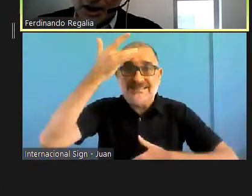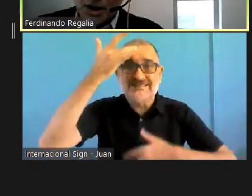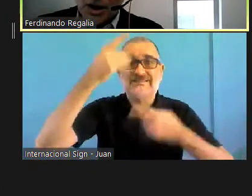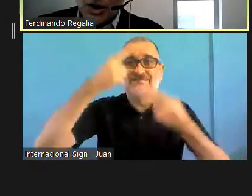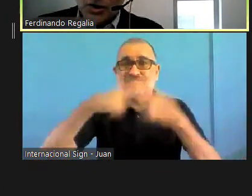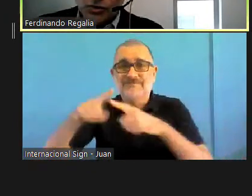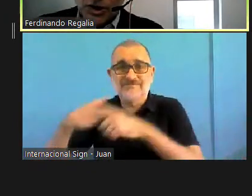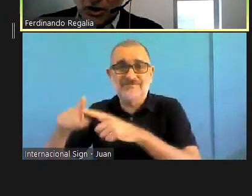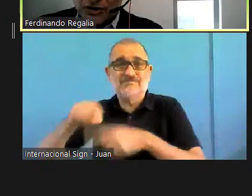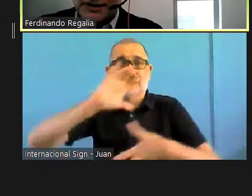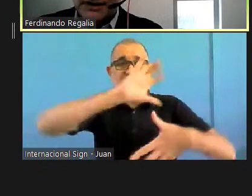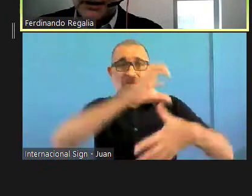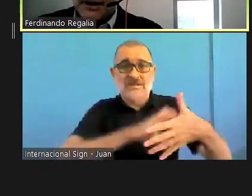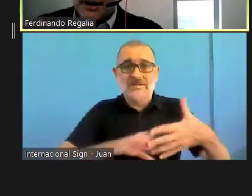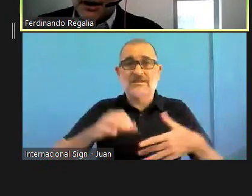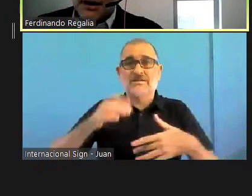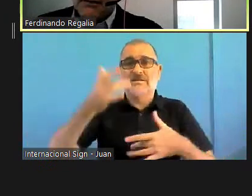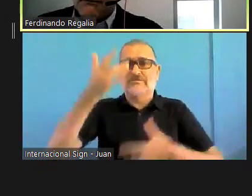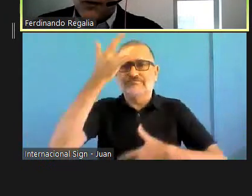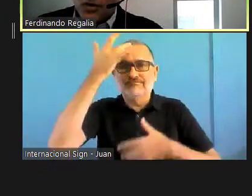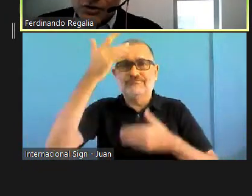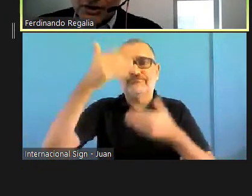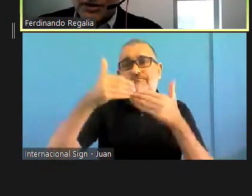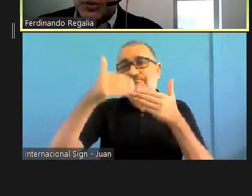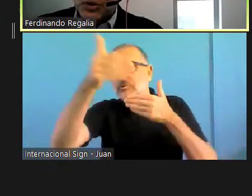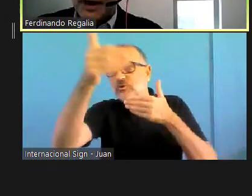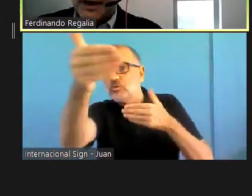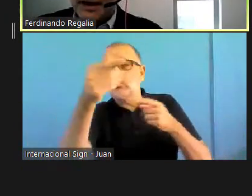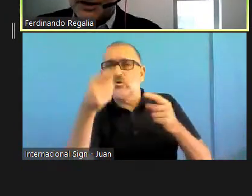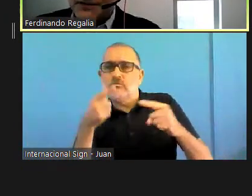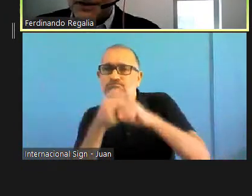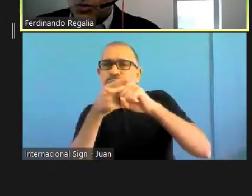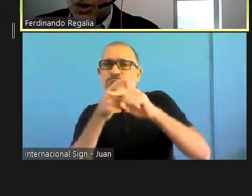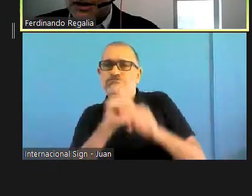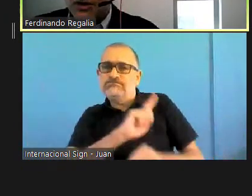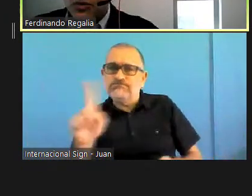To the contrary, focusing on improving health care service quality could